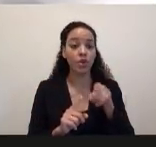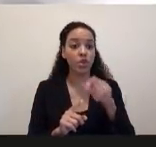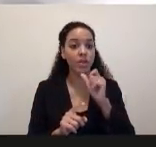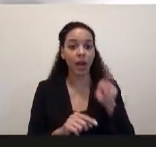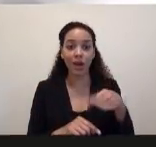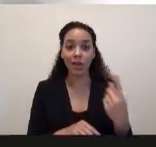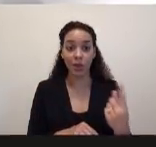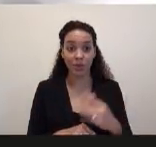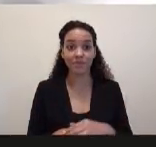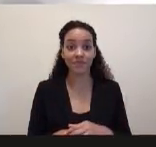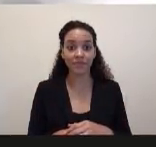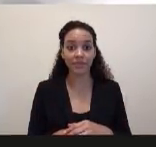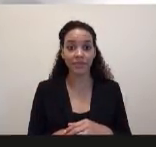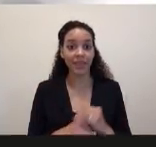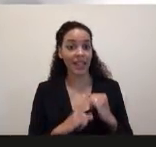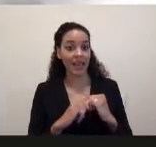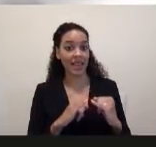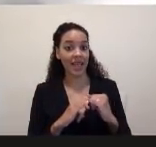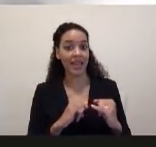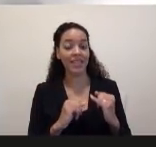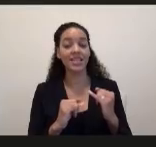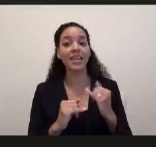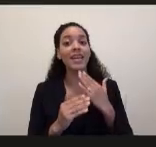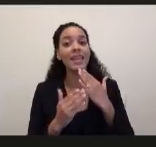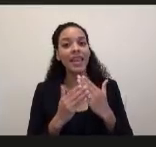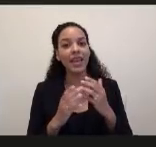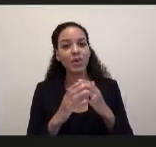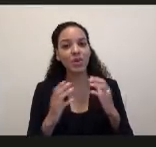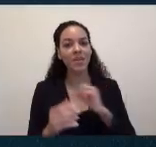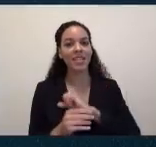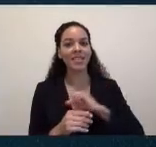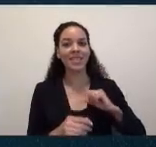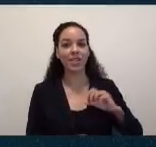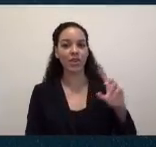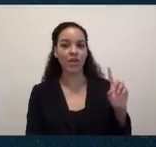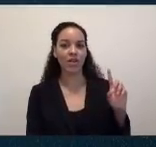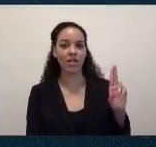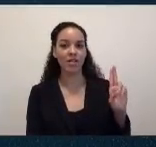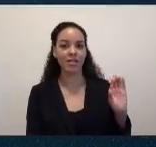Finally, thank you to Senator Duckworth and Vice President Harris for your leadership,